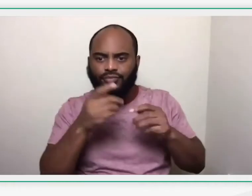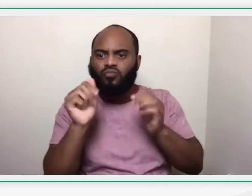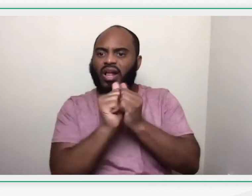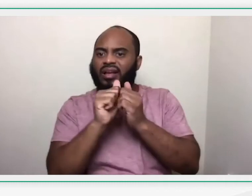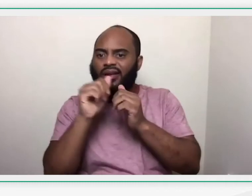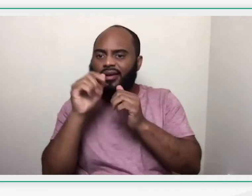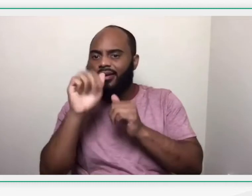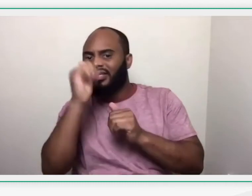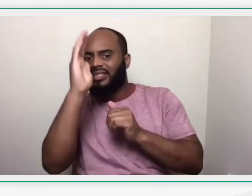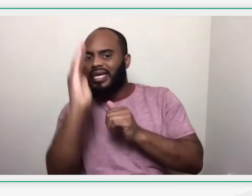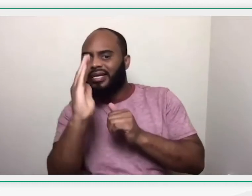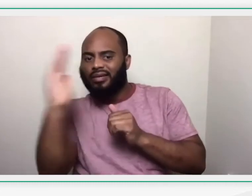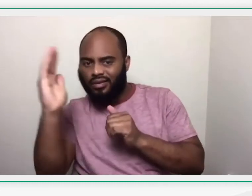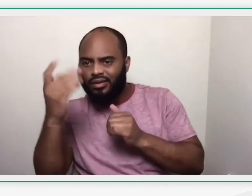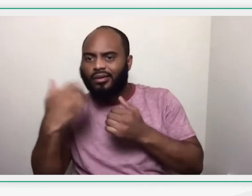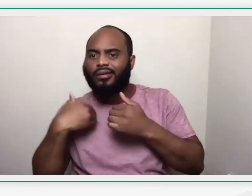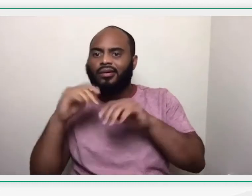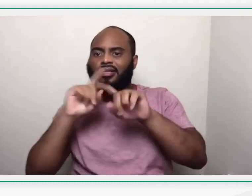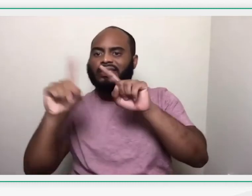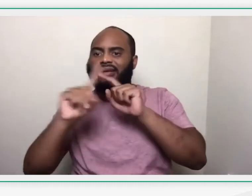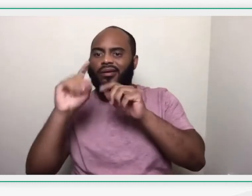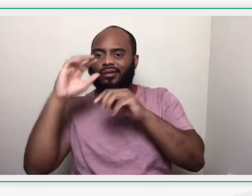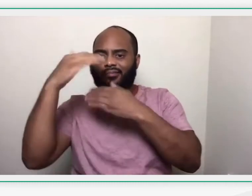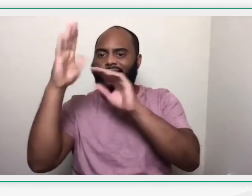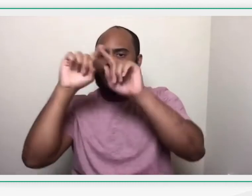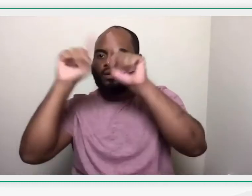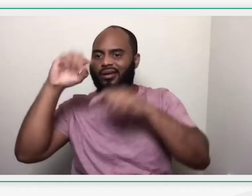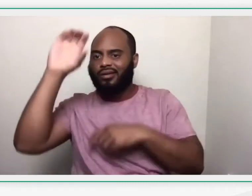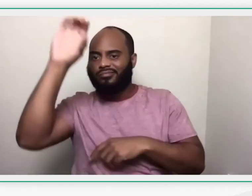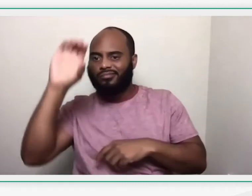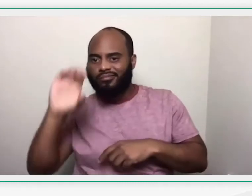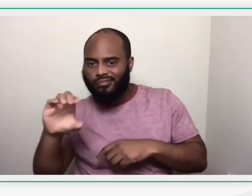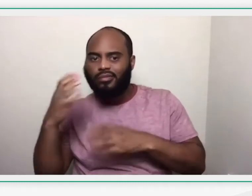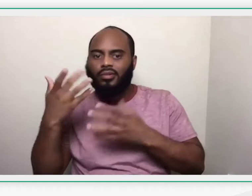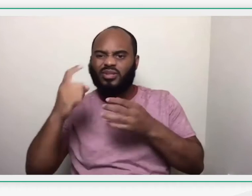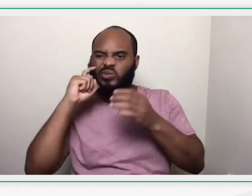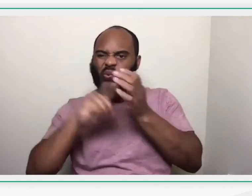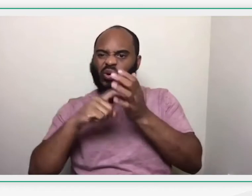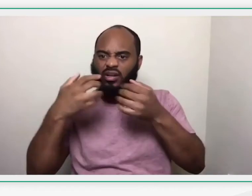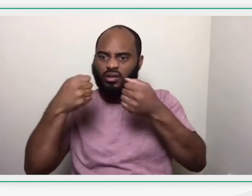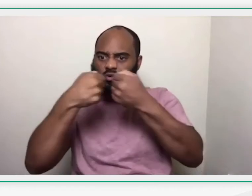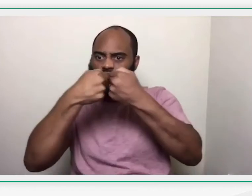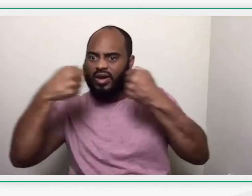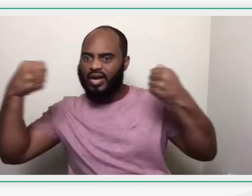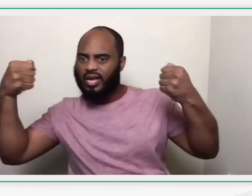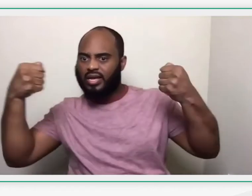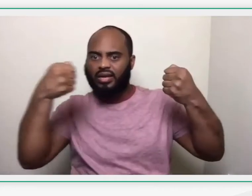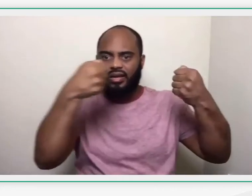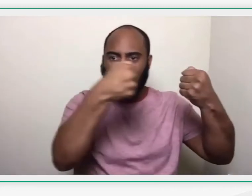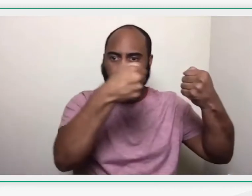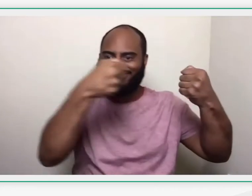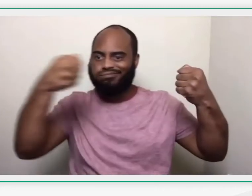Also, for viewing tonight's webinar, we will be using a share screen feature, which means that the screen will show a slide to one side.